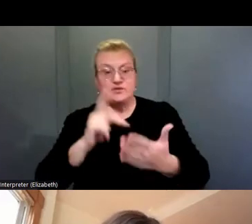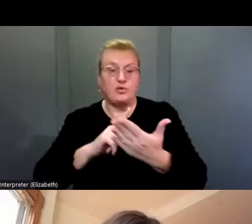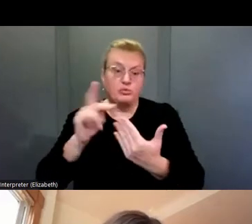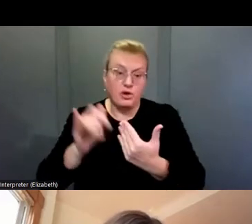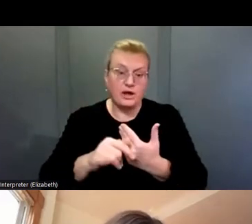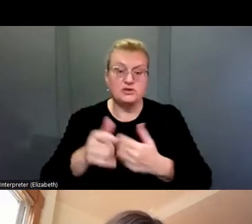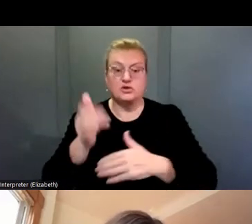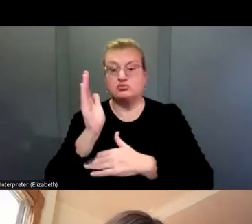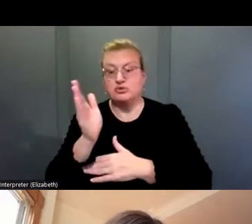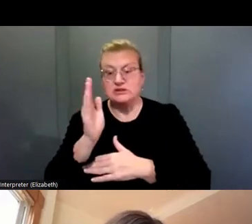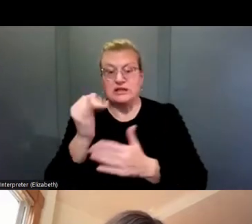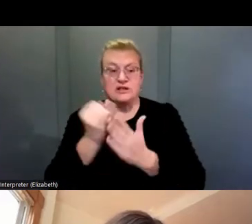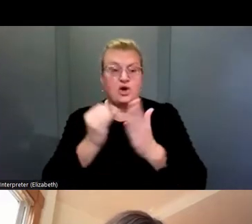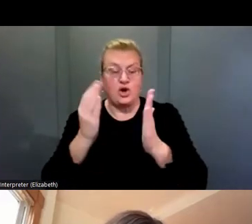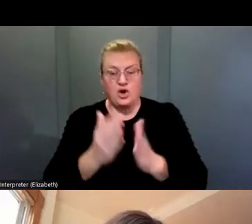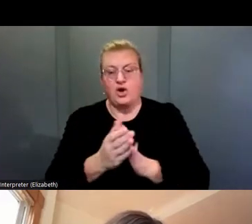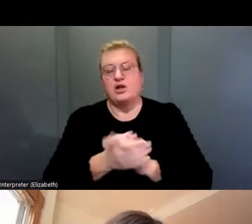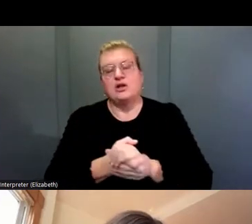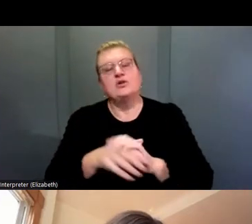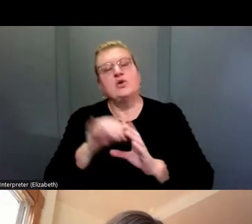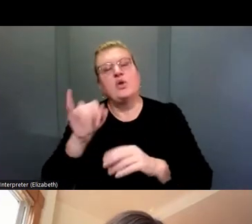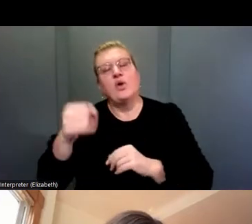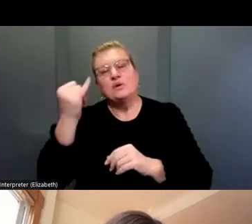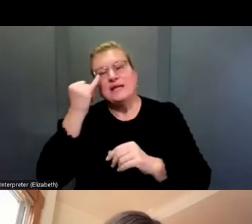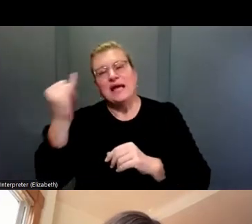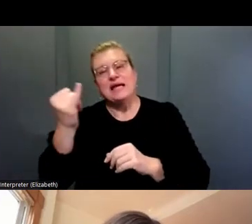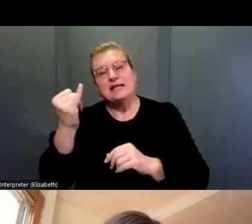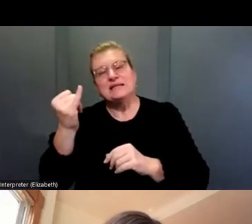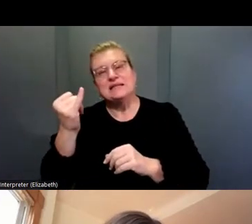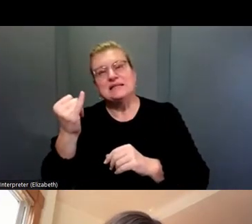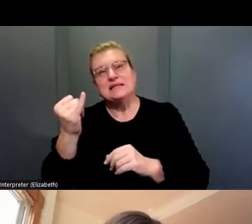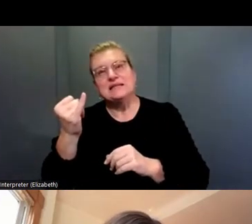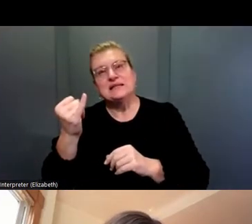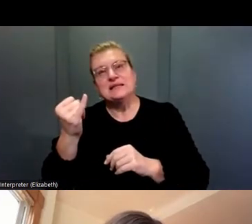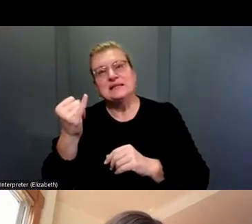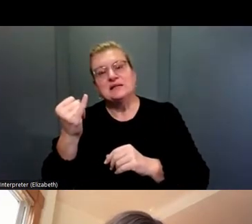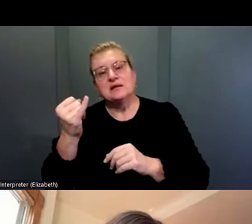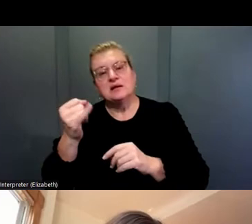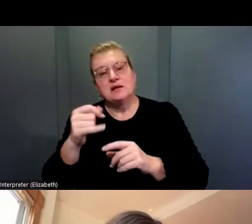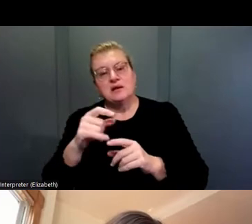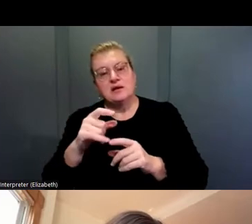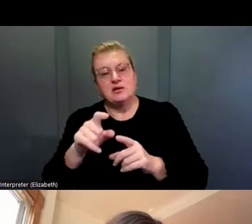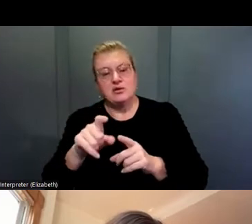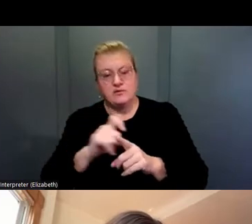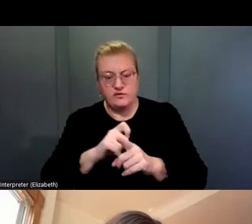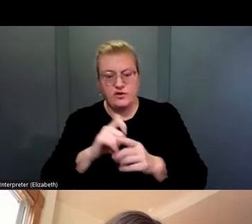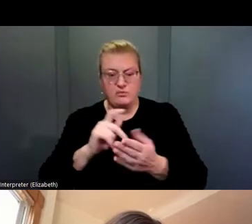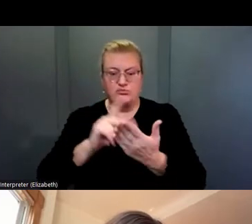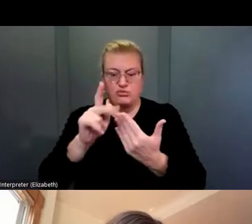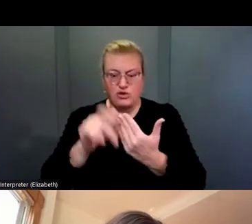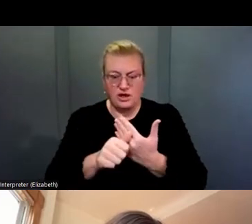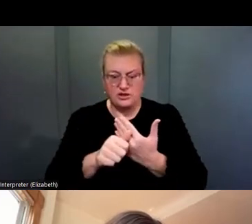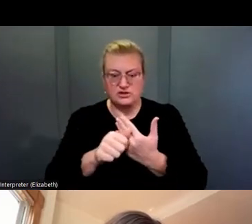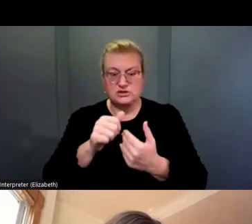And those ideas I think come to me from the projects that are being presented